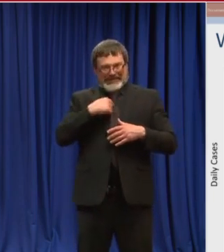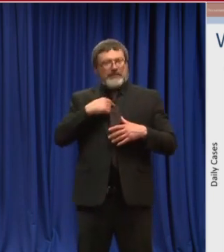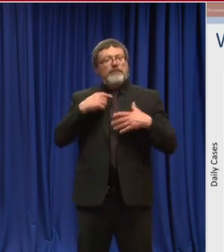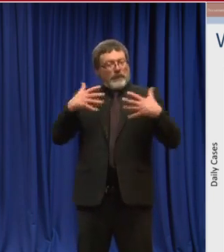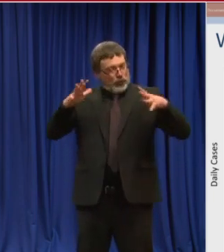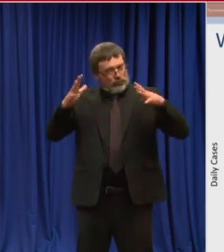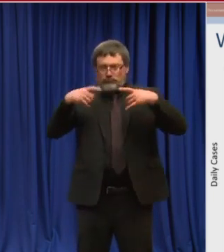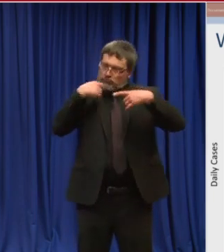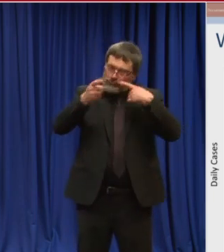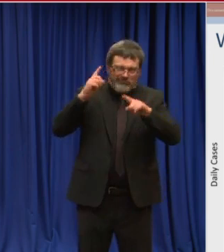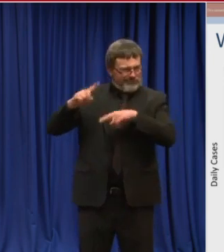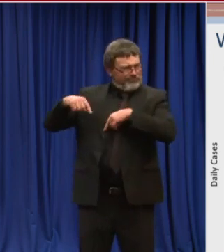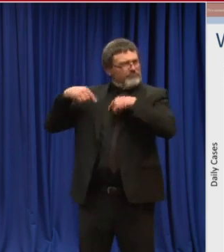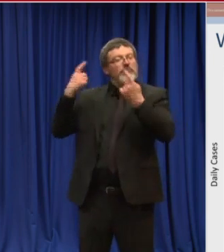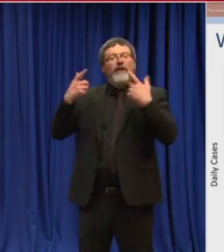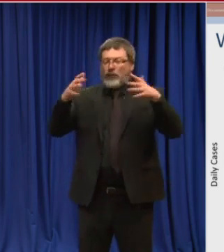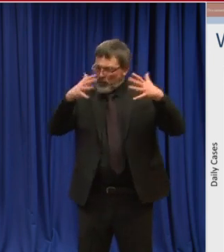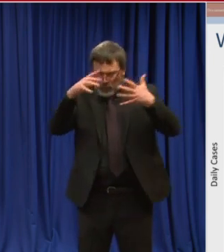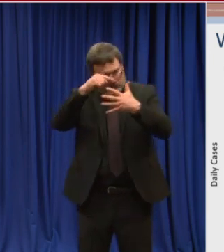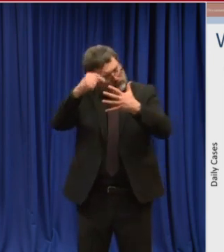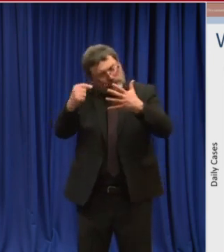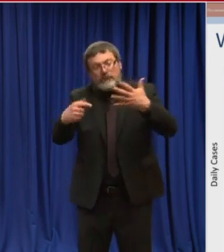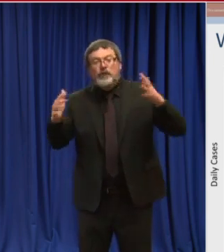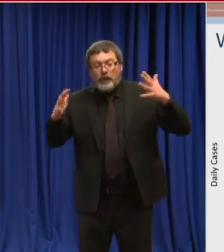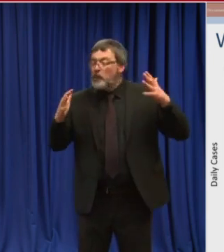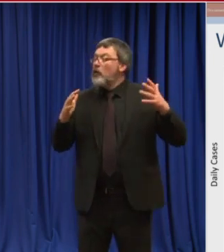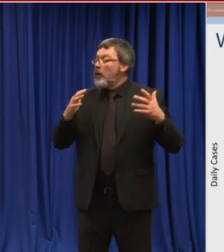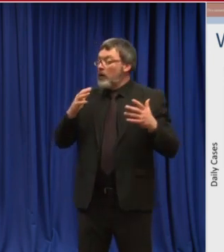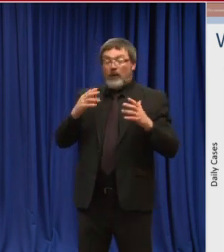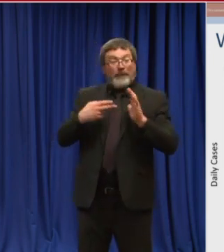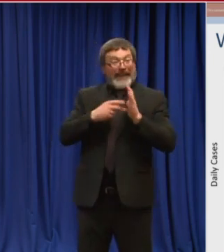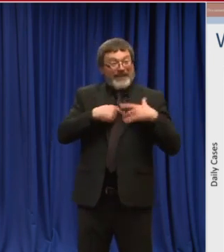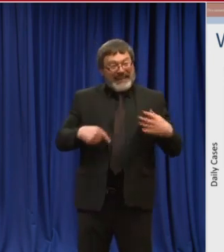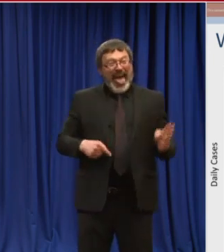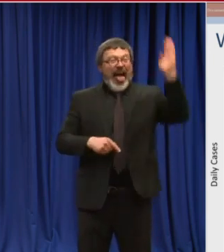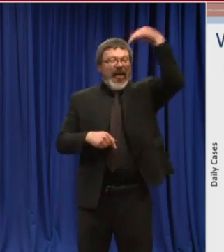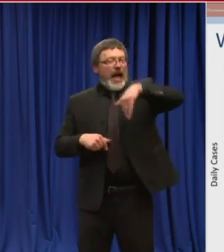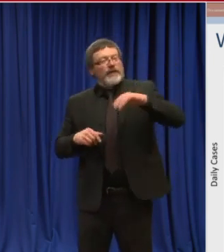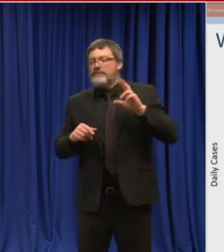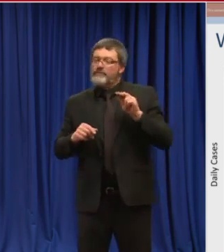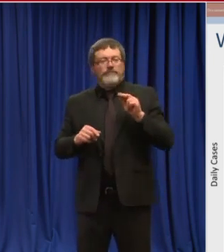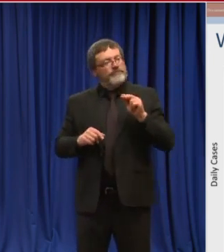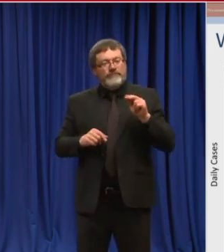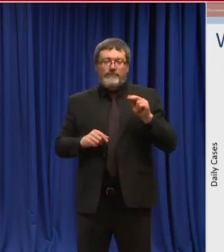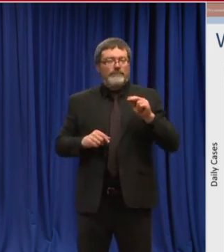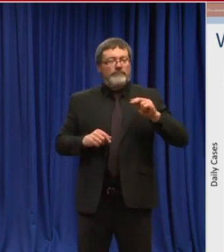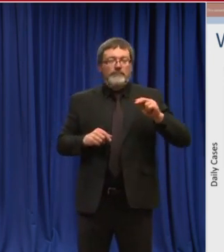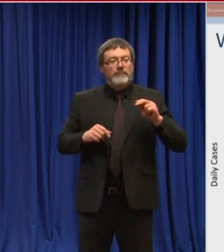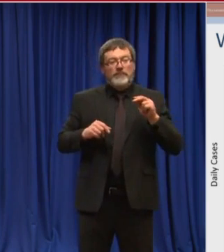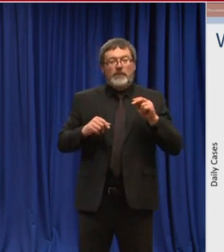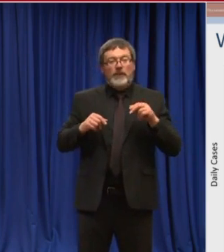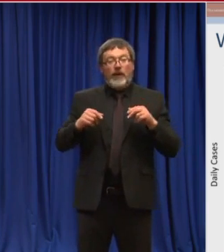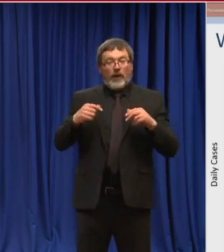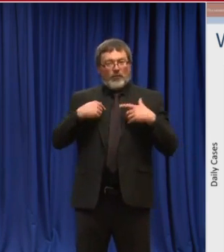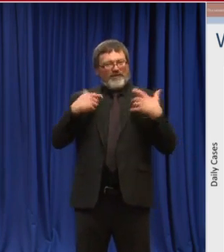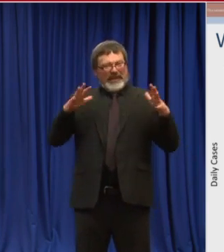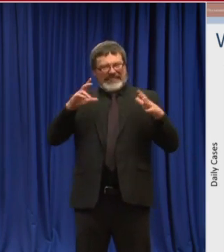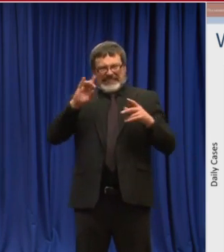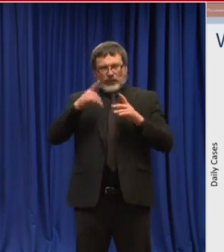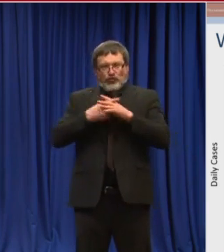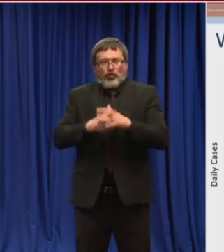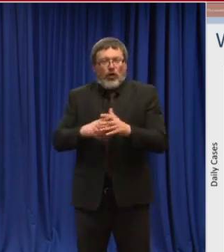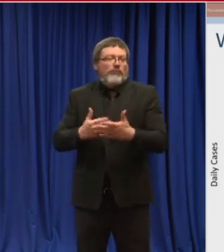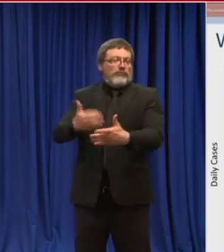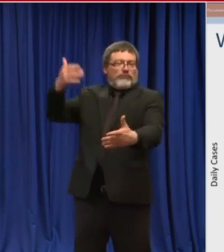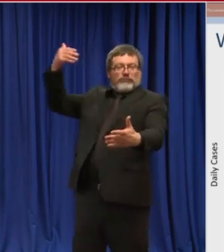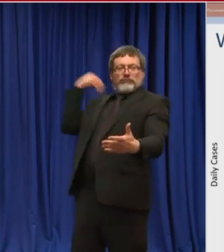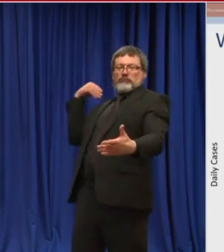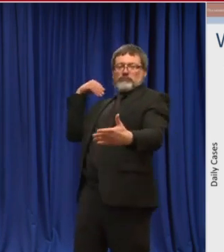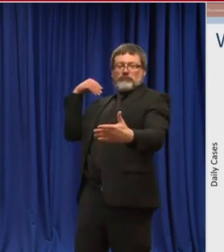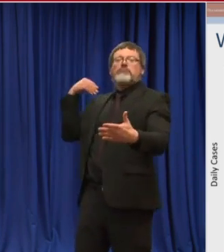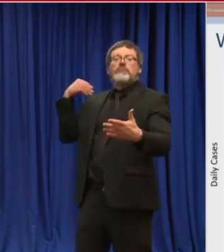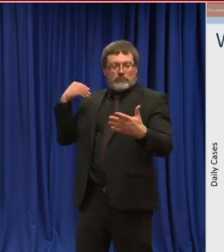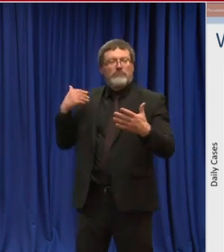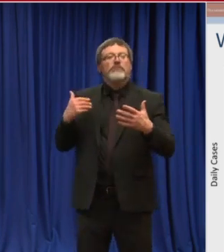THAT IS WHY WE HAVE TAKEN THE EXTENSIVE MEASURES THAT WE HAVE ALREADY TAKEN AND LIKELY GIVEN THE THE EARLY INTERVENTION THE NUMBER OF ACTUAL CASES IN THE NUMBER OF DEATHS.